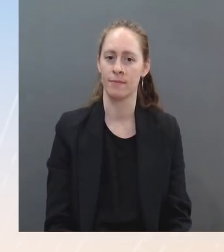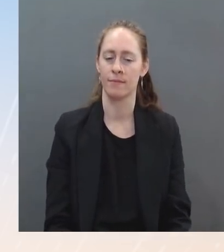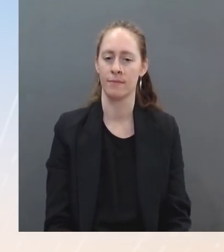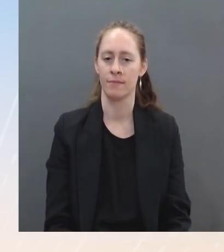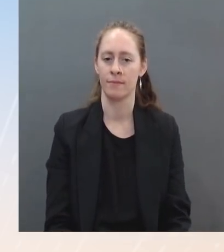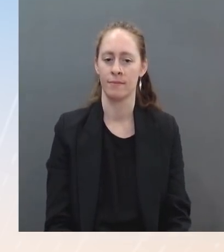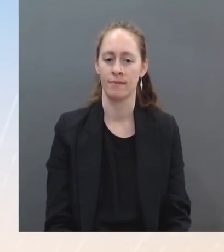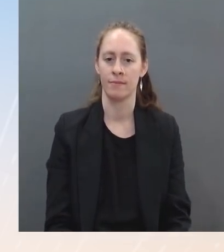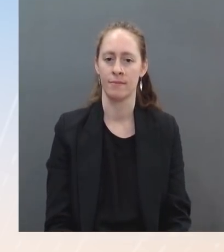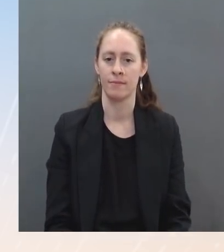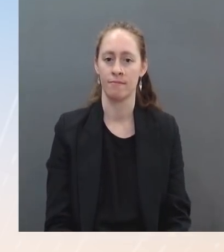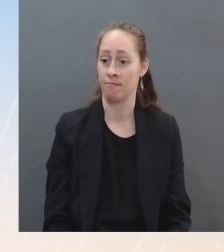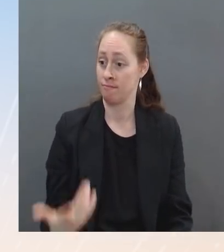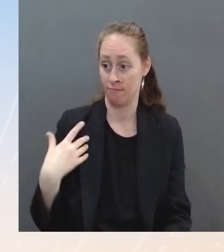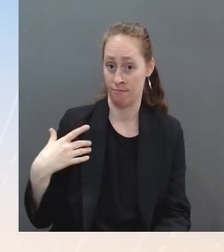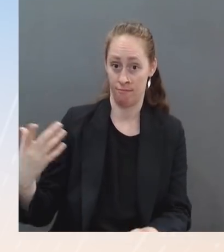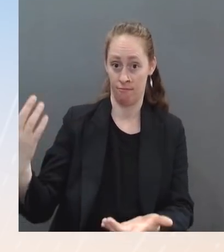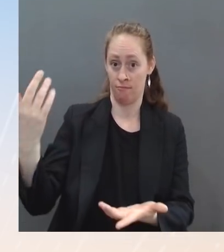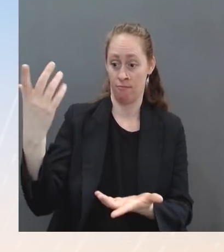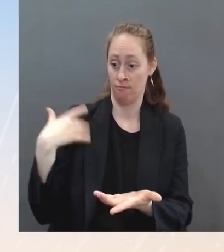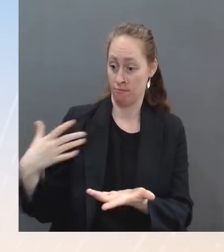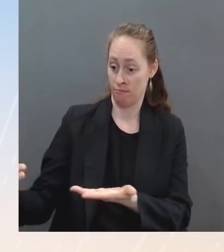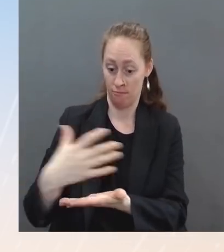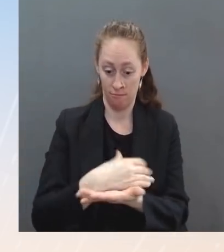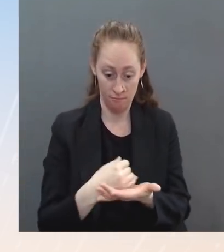between those two things. The President was making a statement